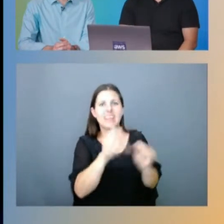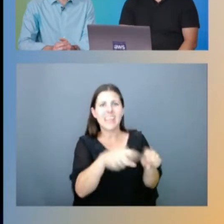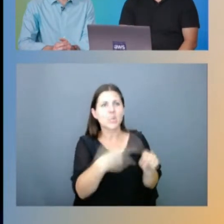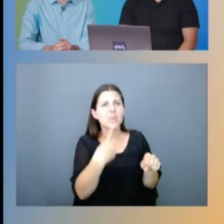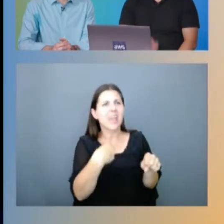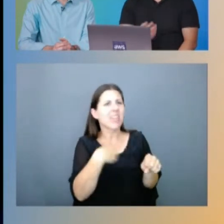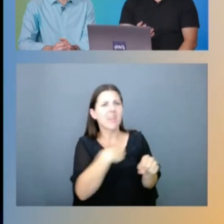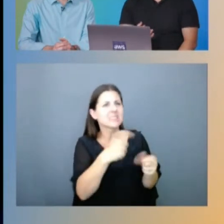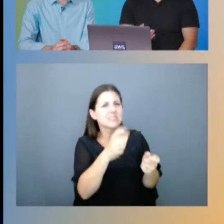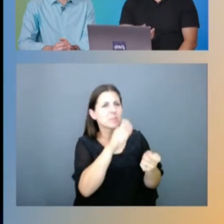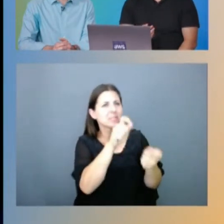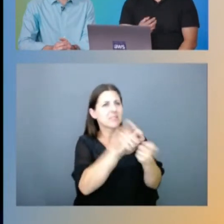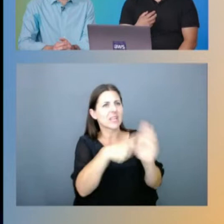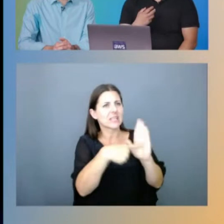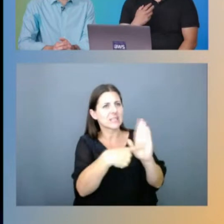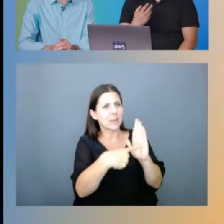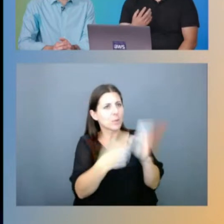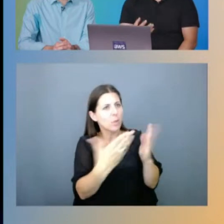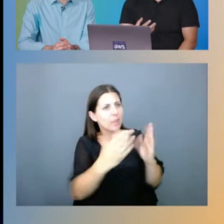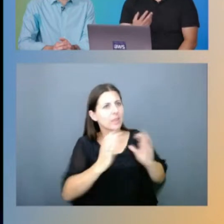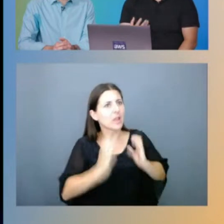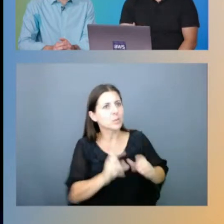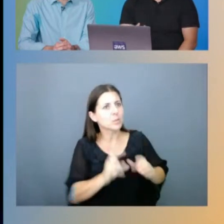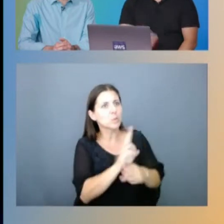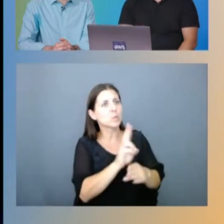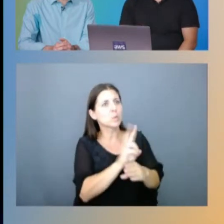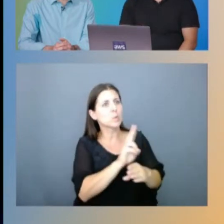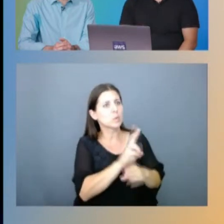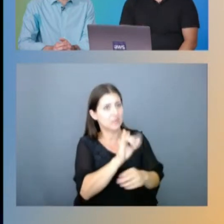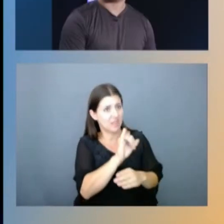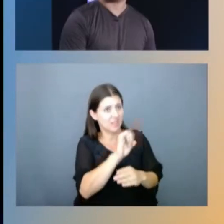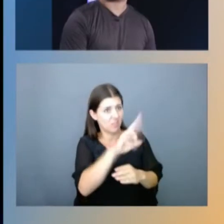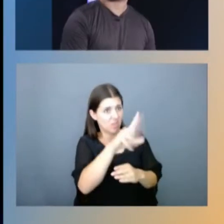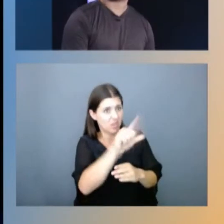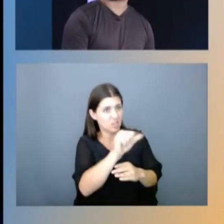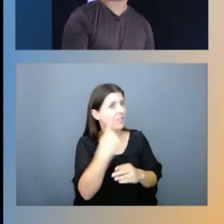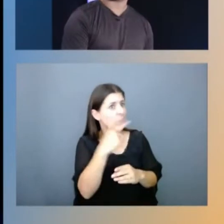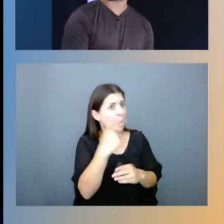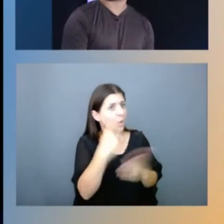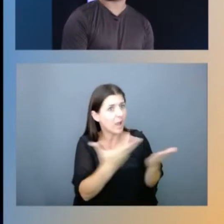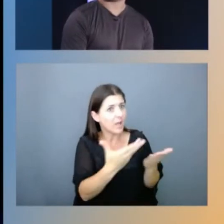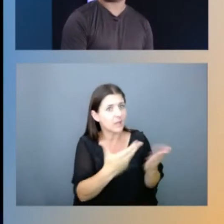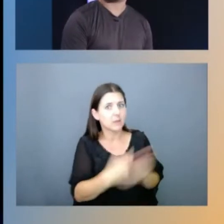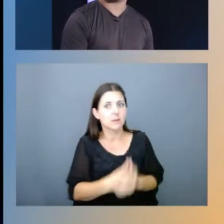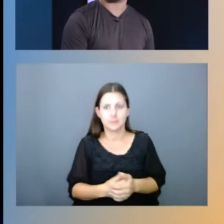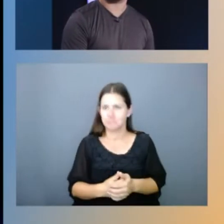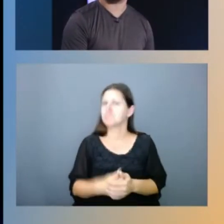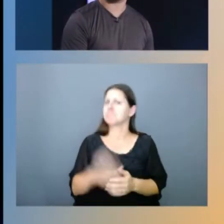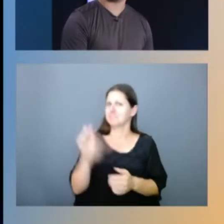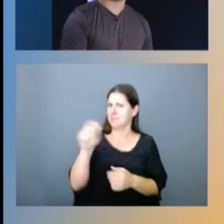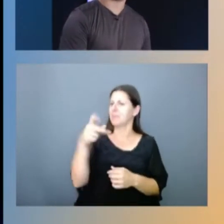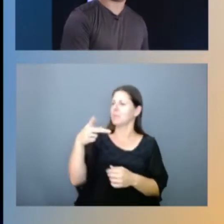of what our customers are using Inferentia for? Yeah, so Prime Video, for example,